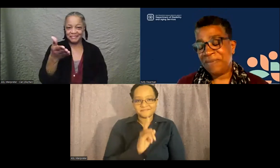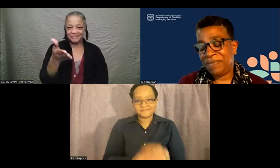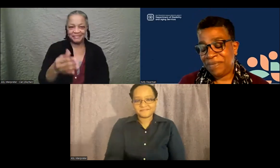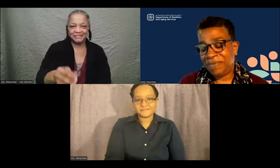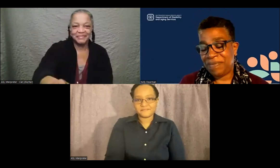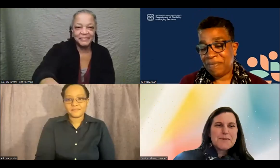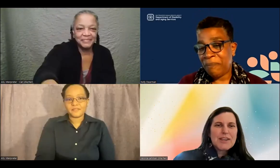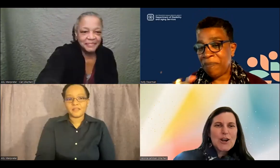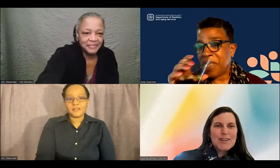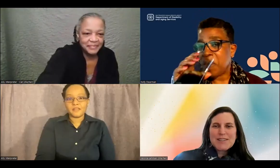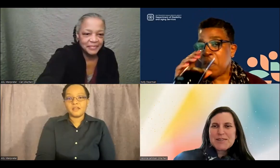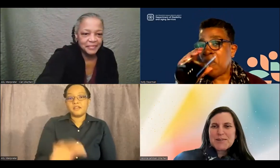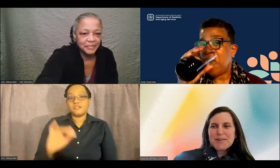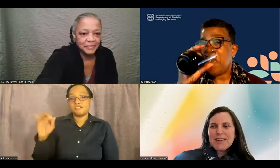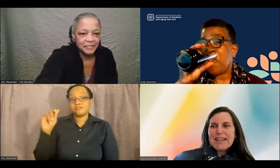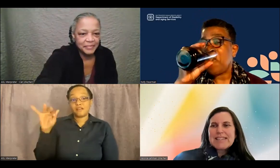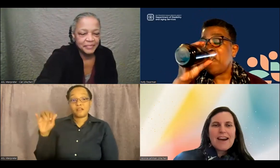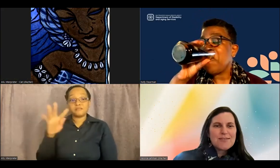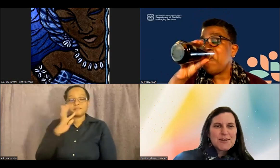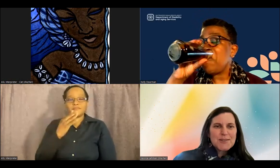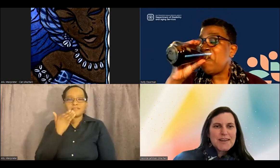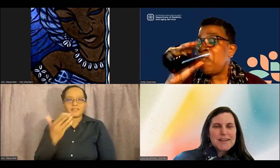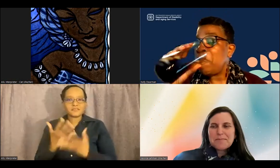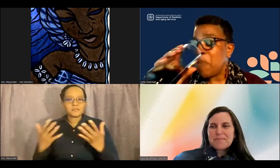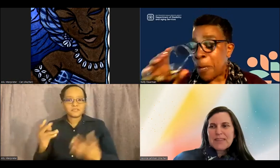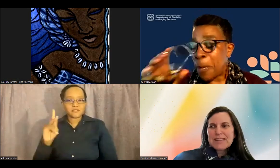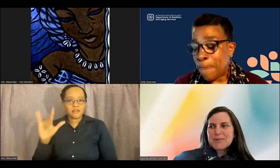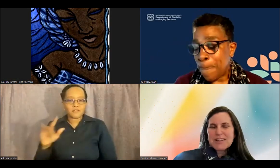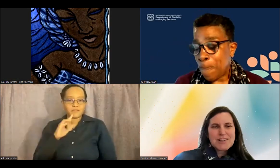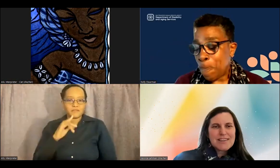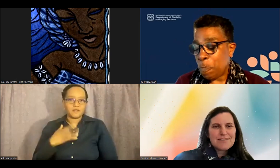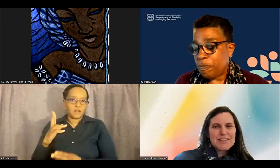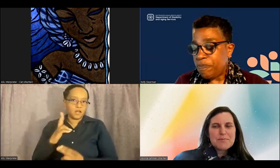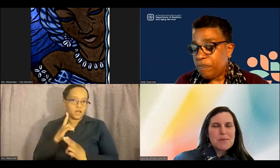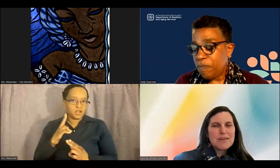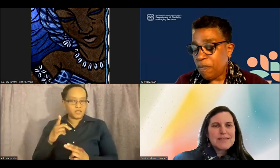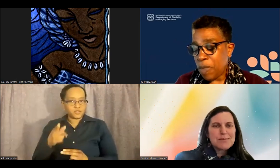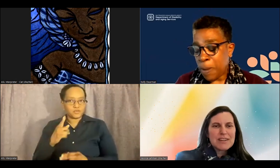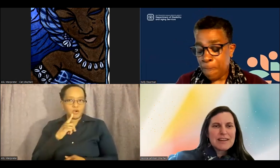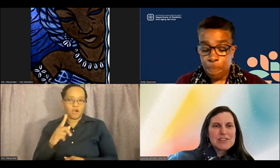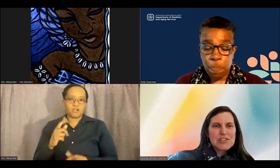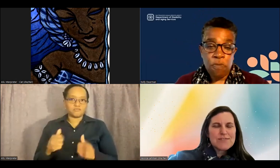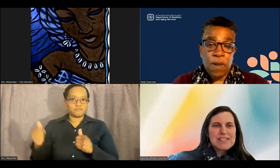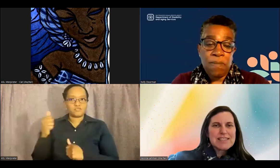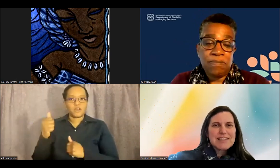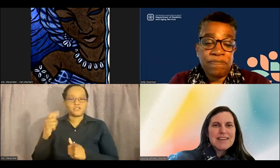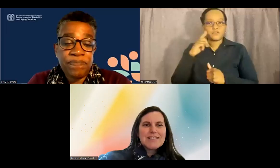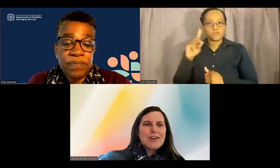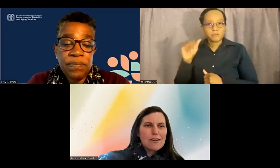We are very honored to have you as director of the department disability and eating services